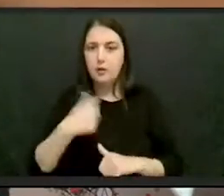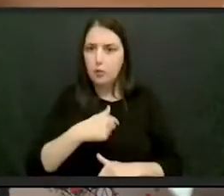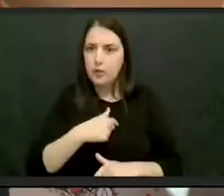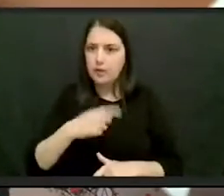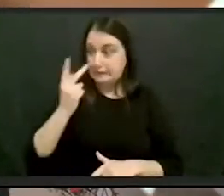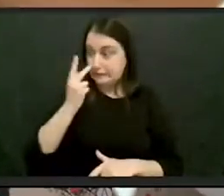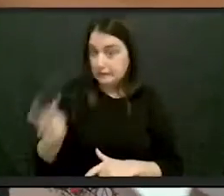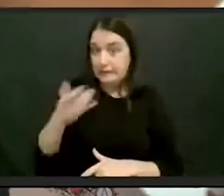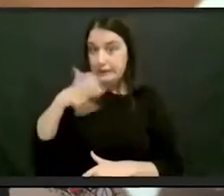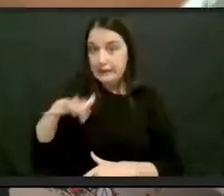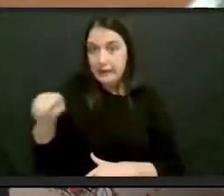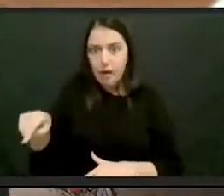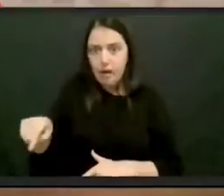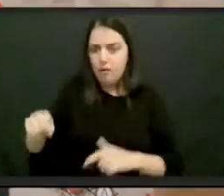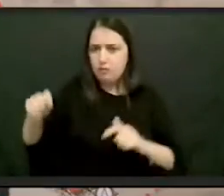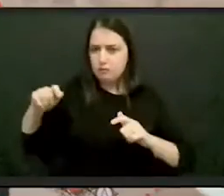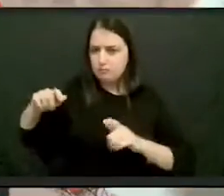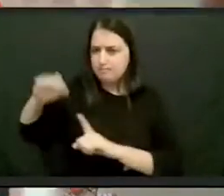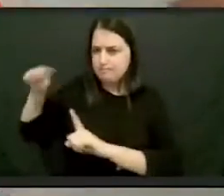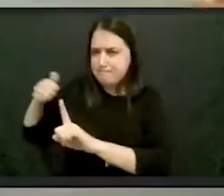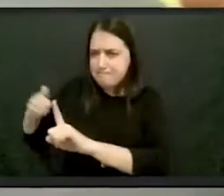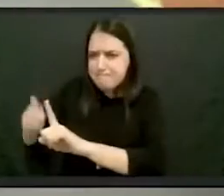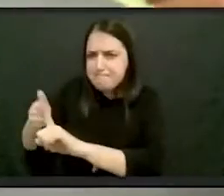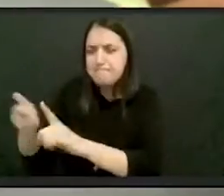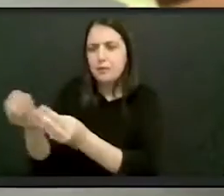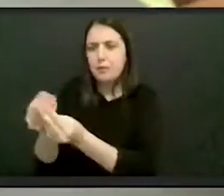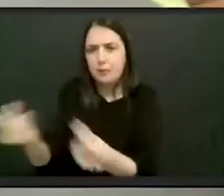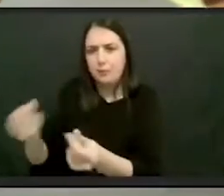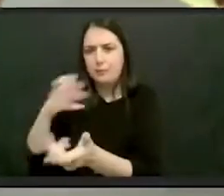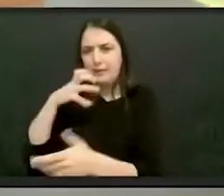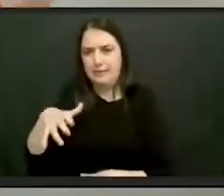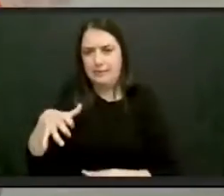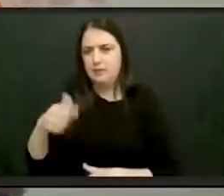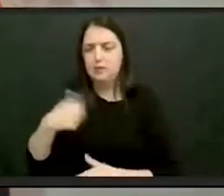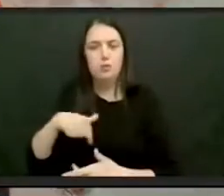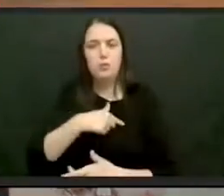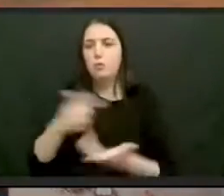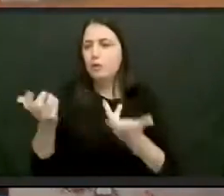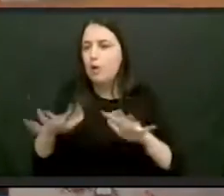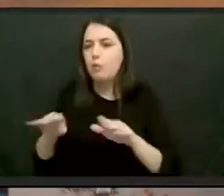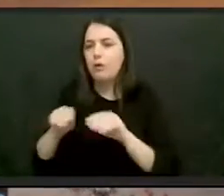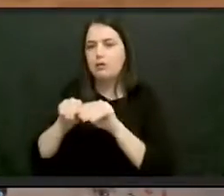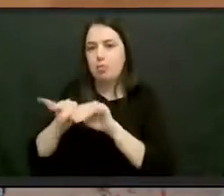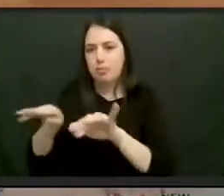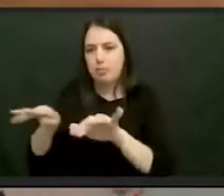where we see heat or the potential for escape. So, that continues all the way down into the Ash Mountain area. We do